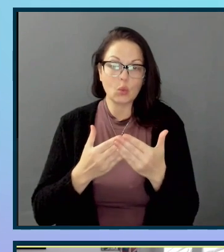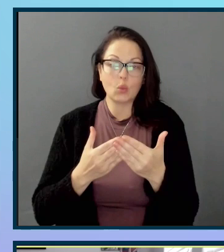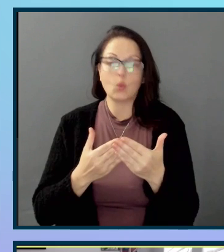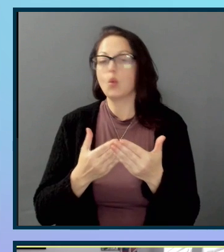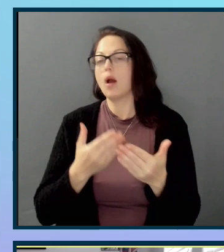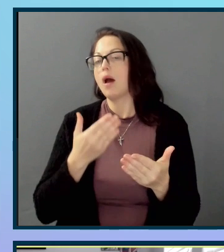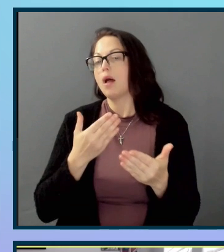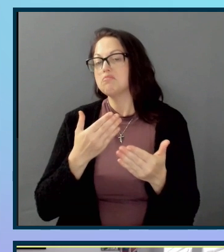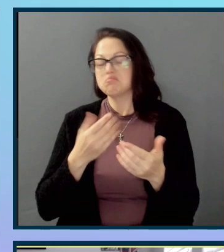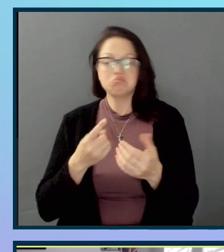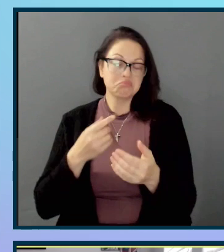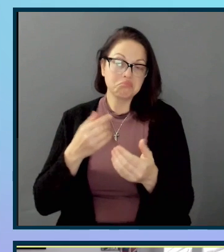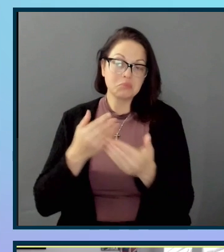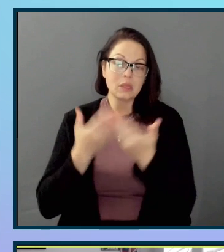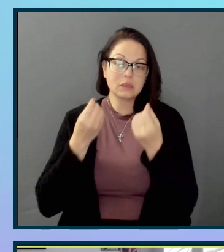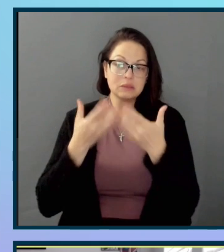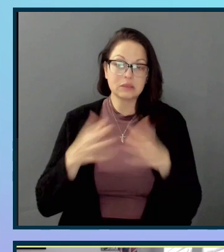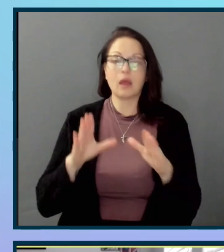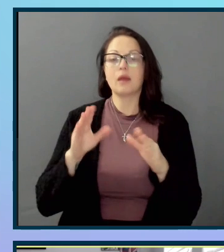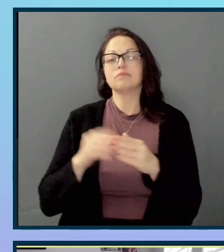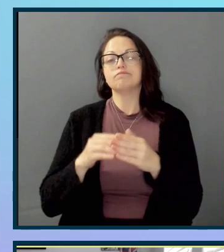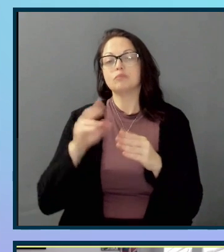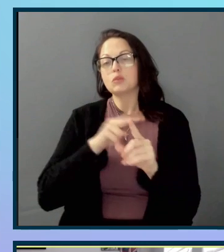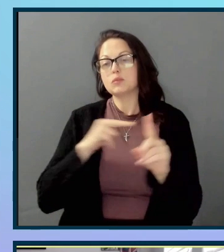from a semantic perspective. Do you have your landmarks in place?